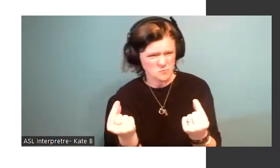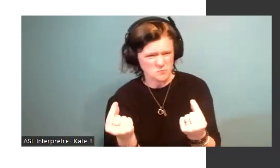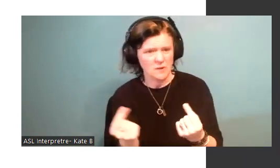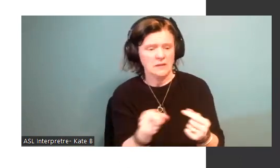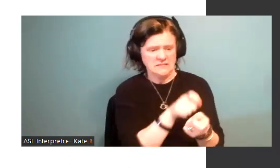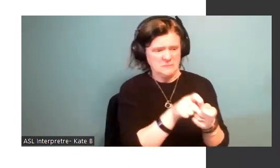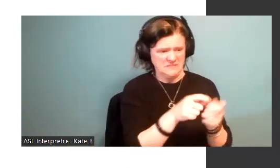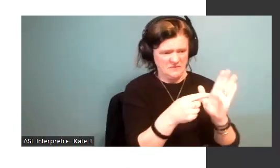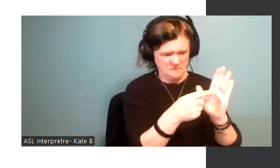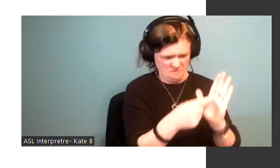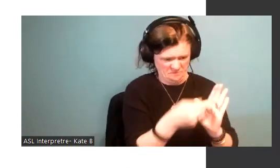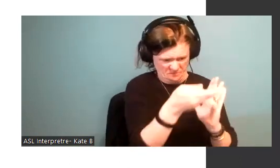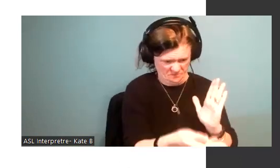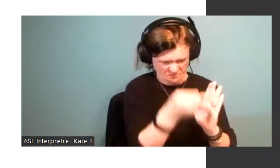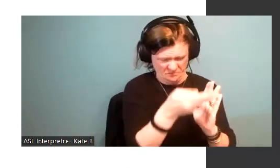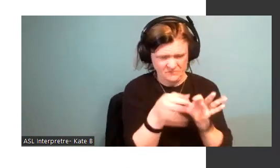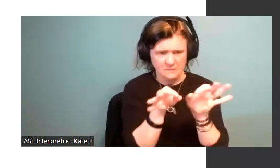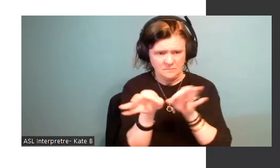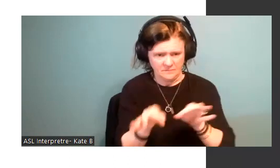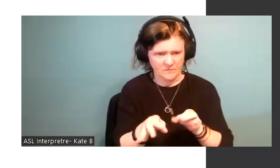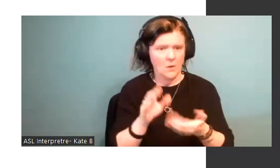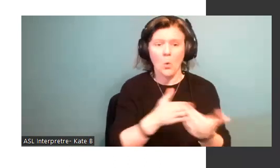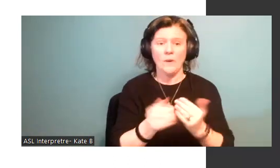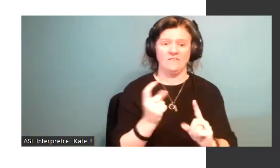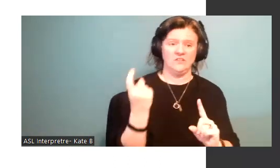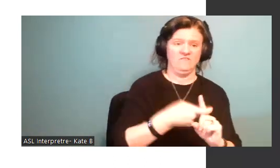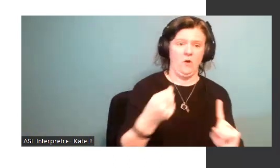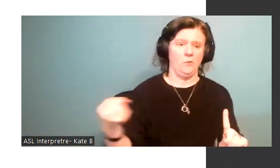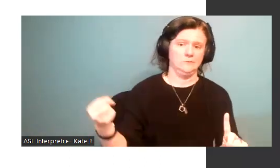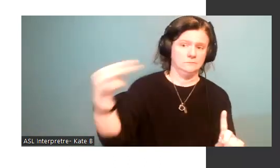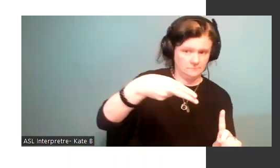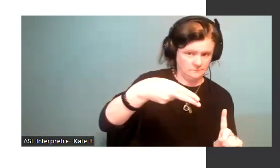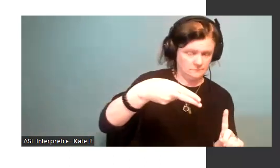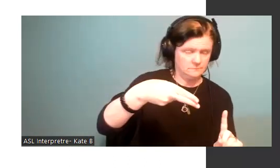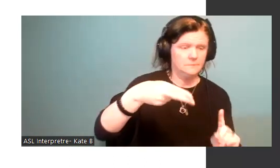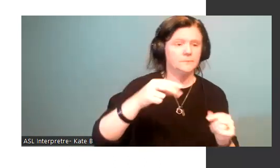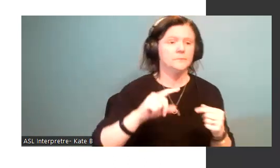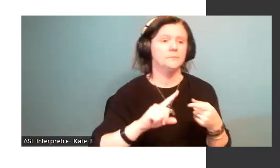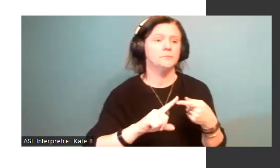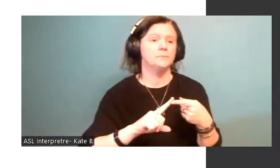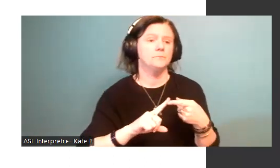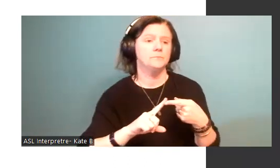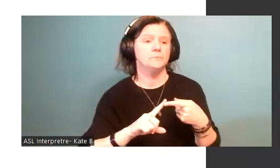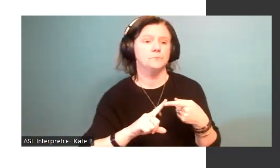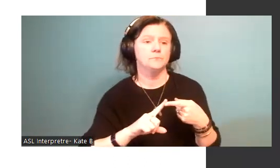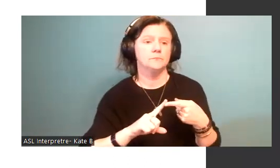types of core components that we'll go over, roles. What is it? What is this thing supposed to do?